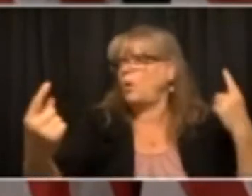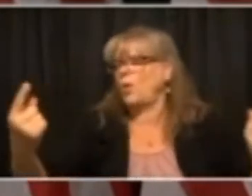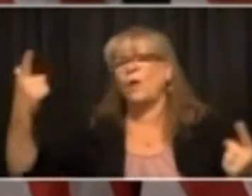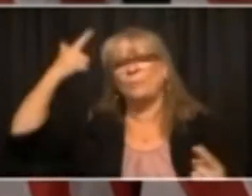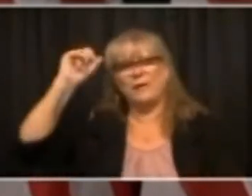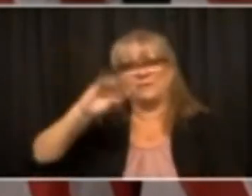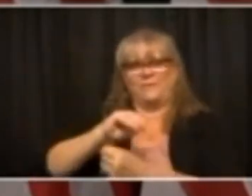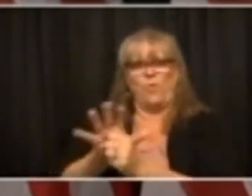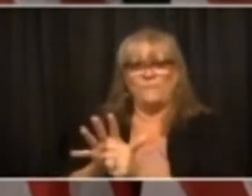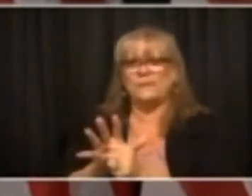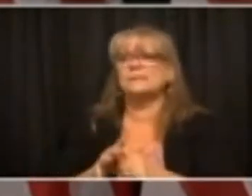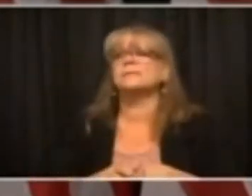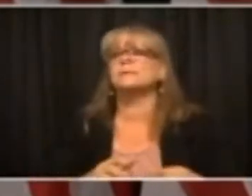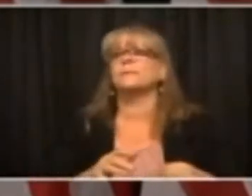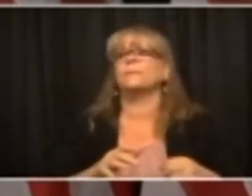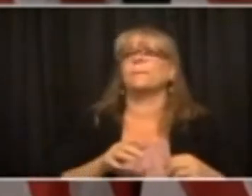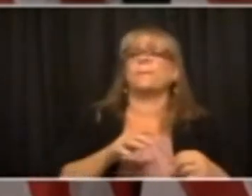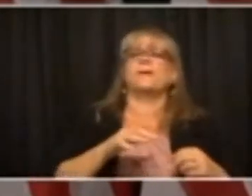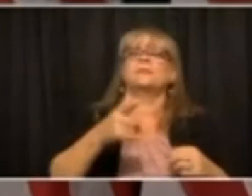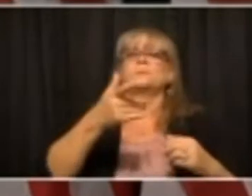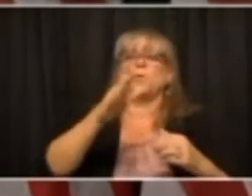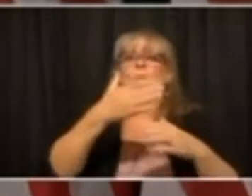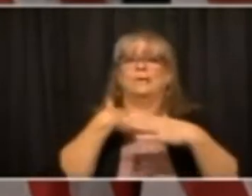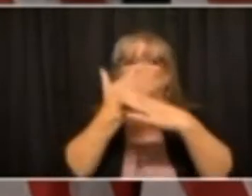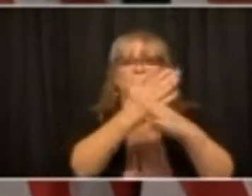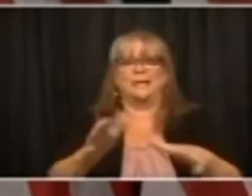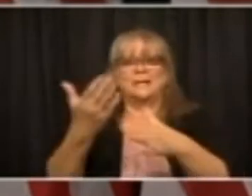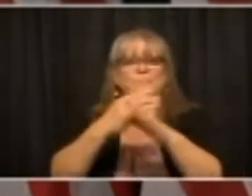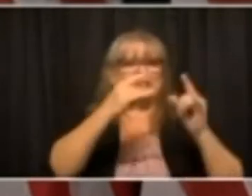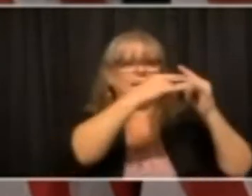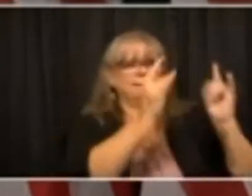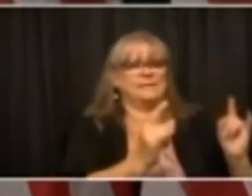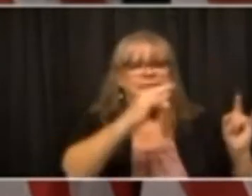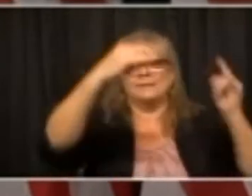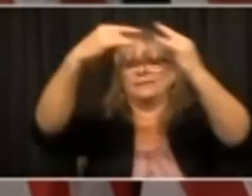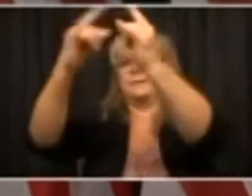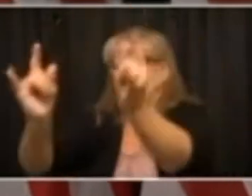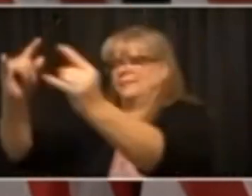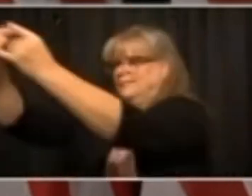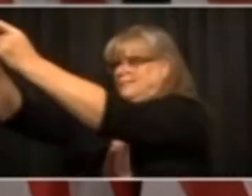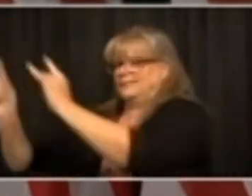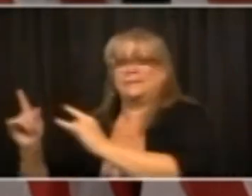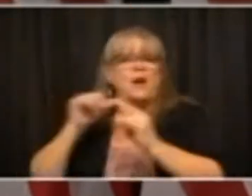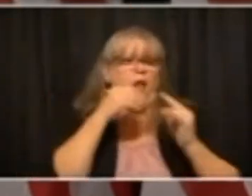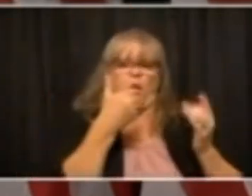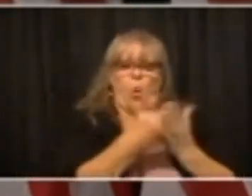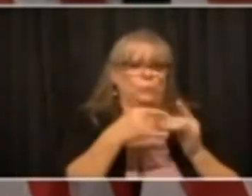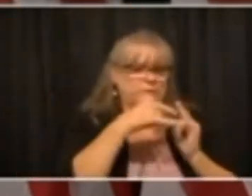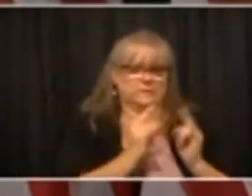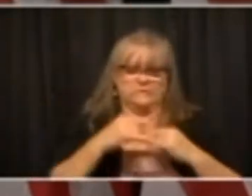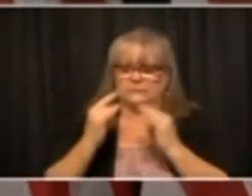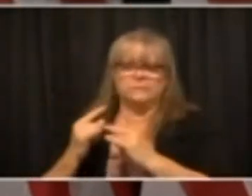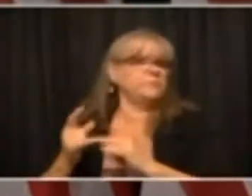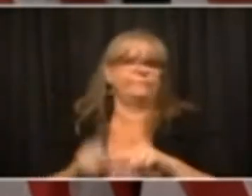we're kind of like um you know in your own little um pod that's separate from all over firefighters